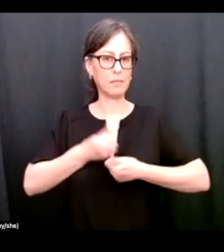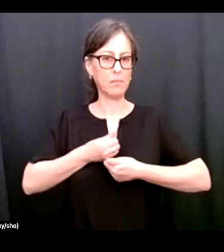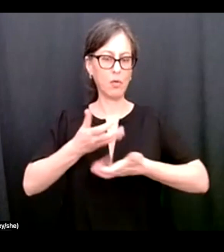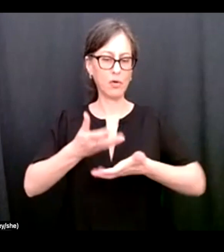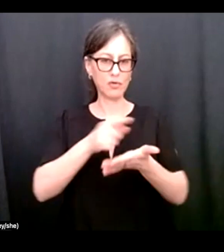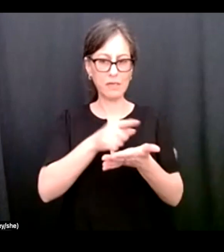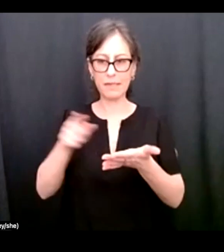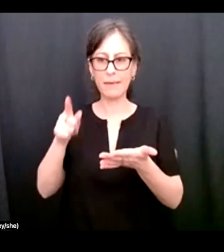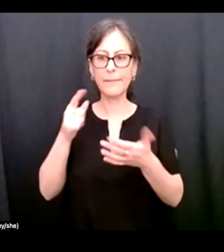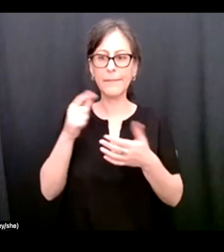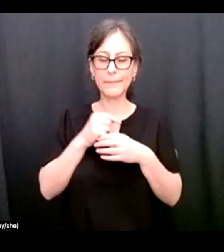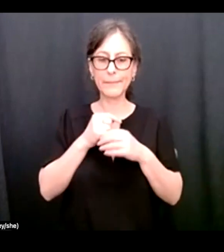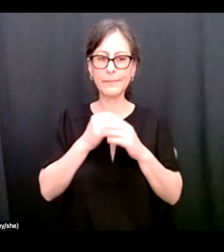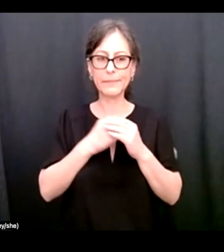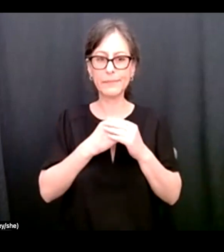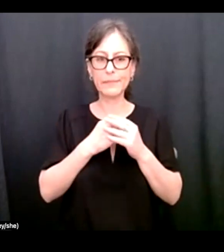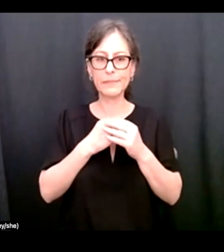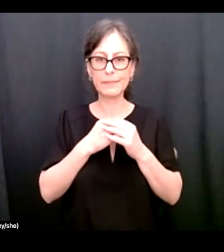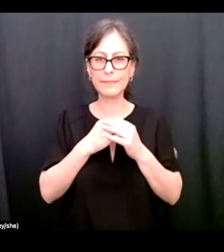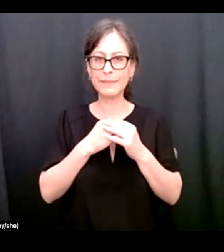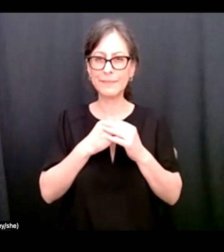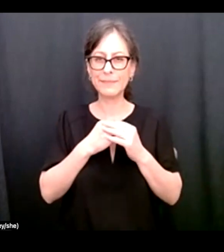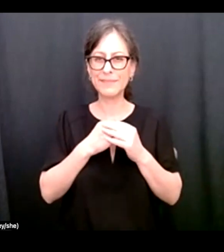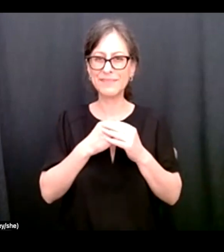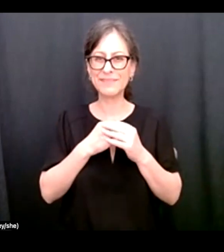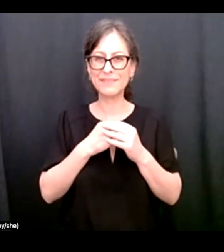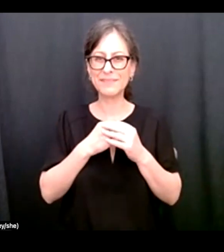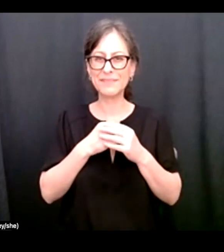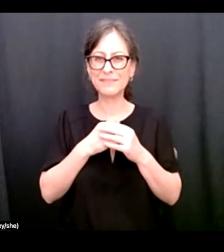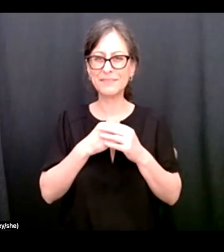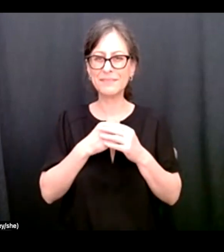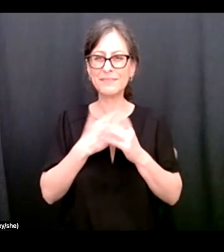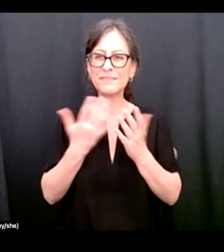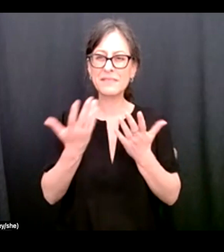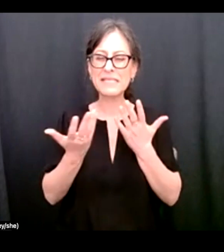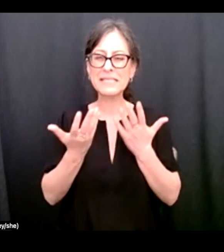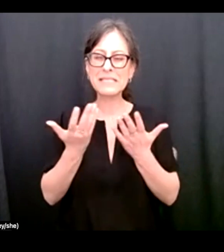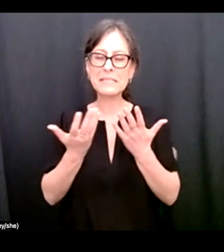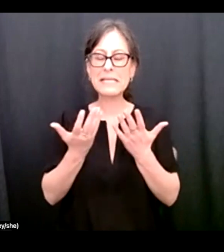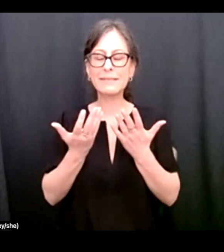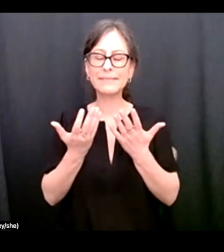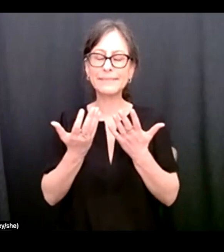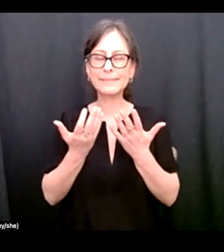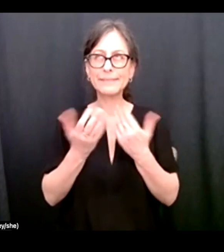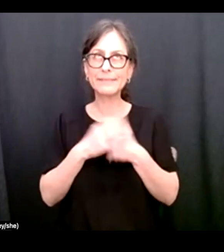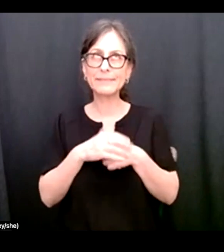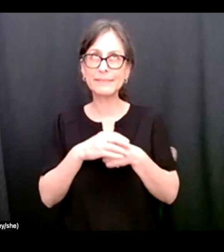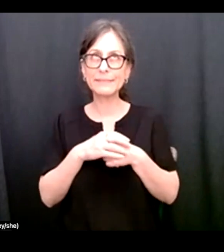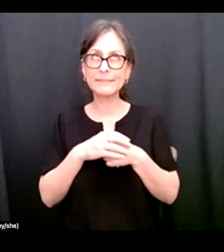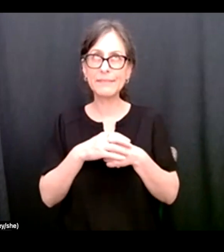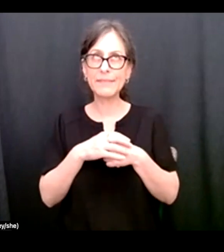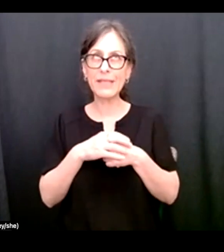in that it's, it kind of betrays a familiarity with the the subjects that they're writing about,